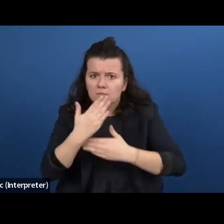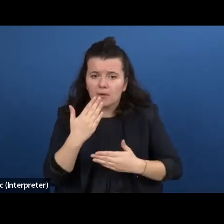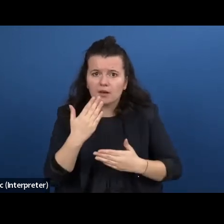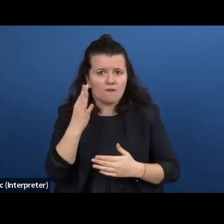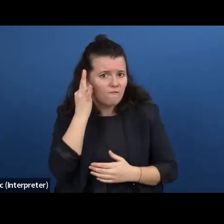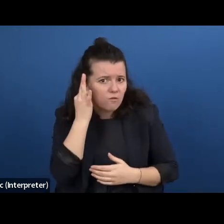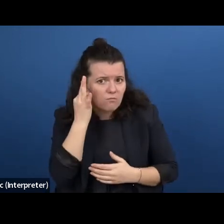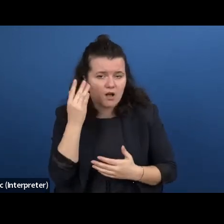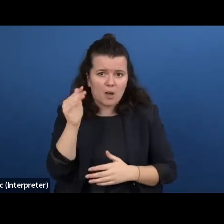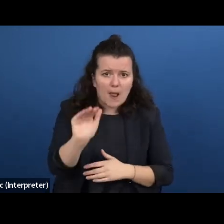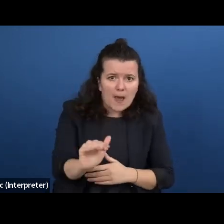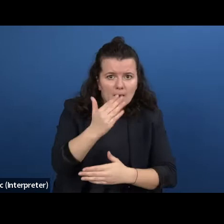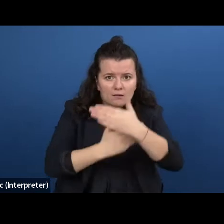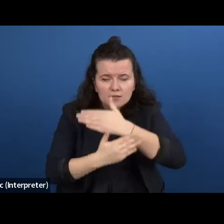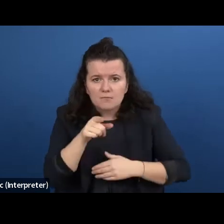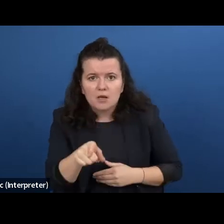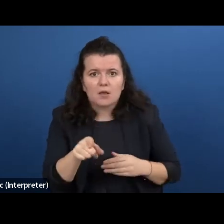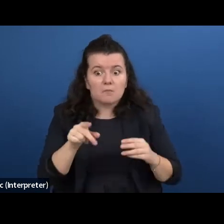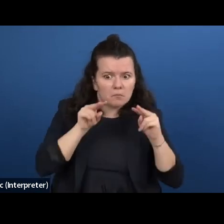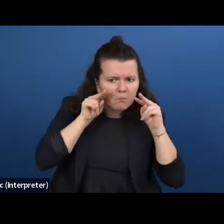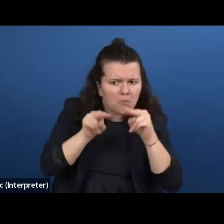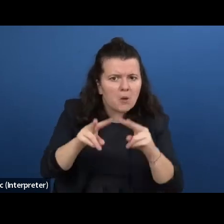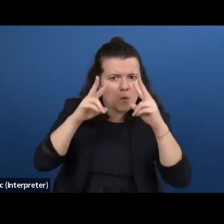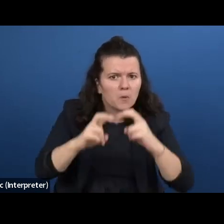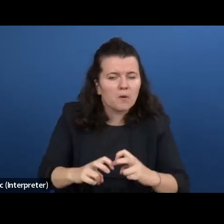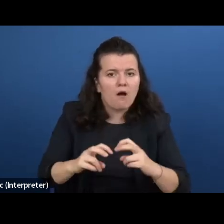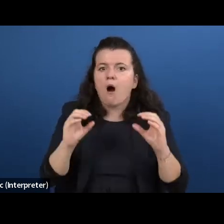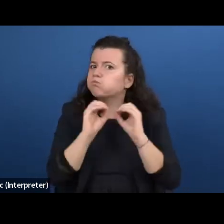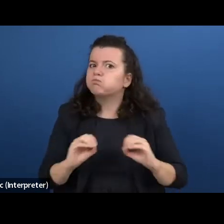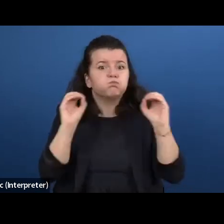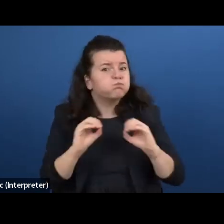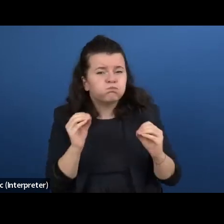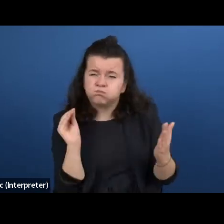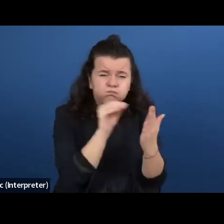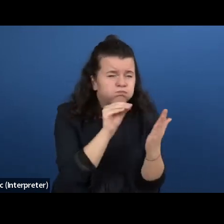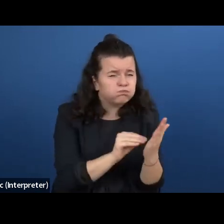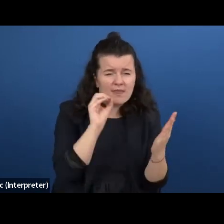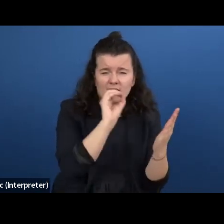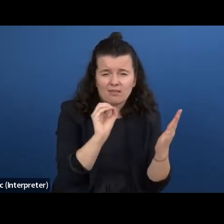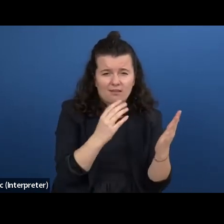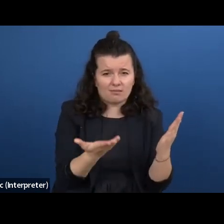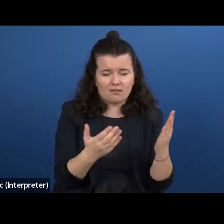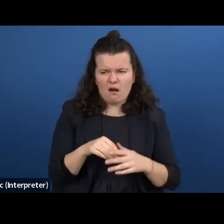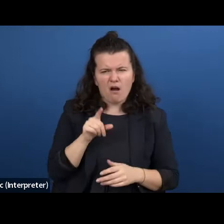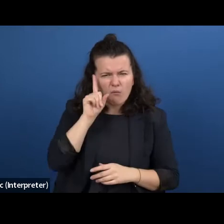Even if we know that they are more at risk of being trafficked and victims of sexual exploitation,